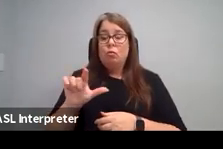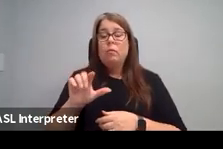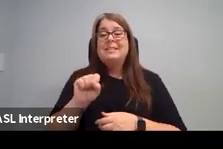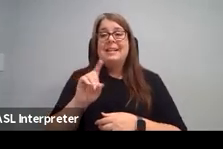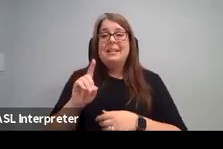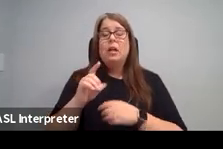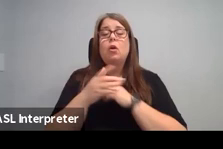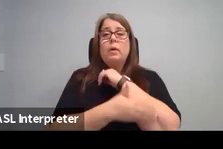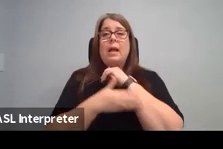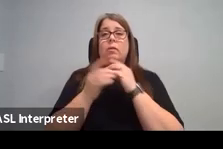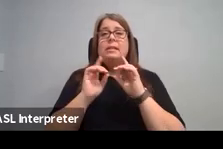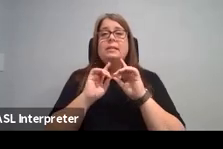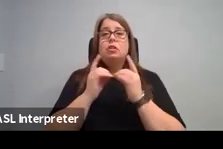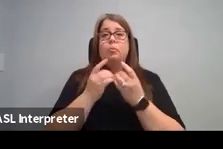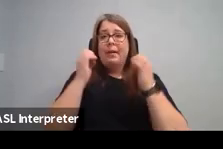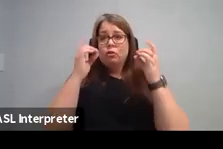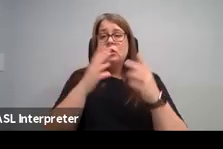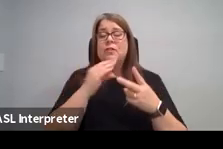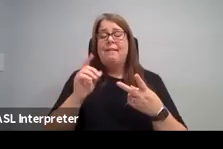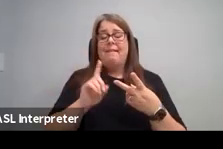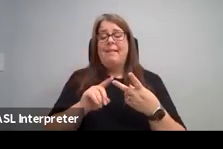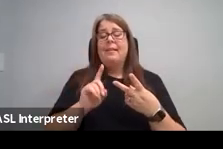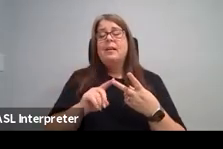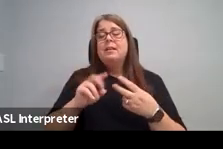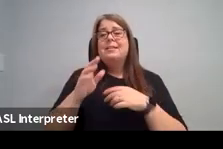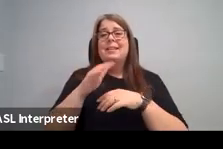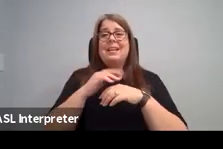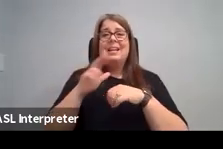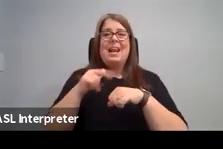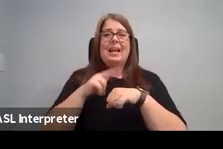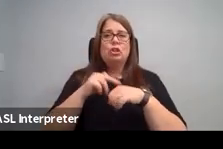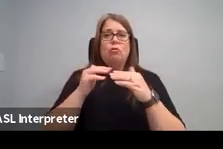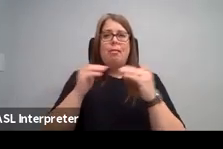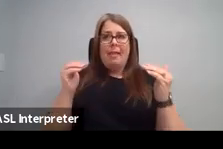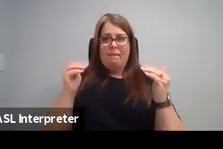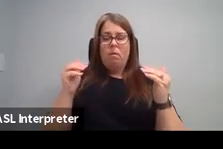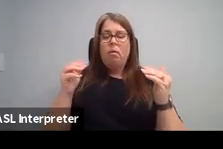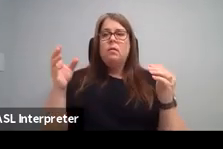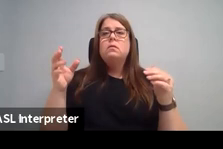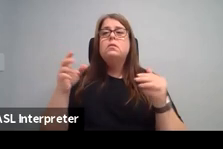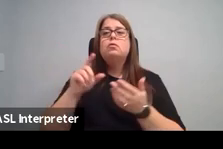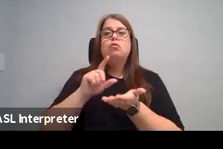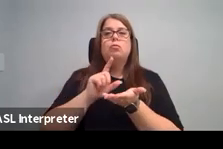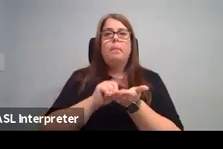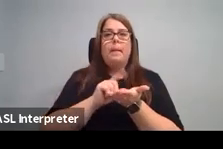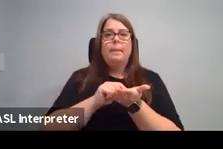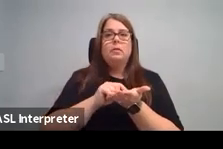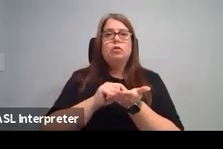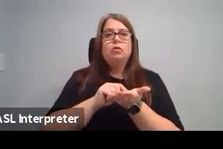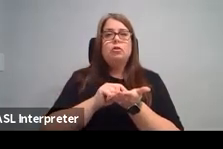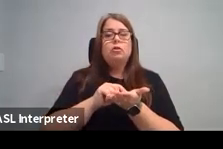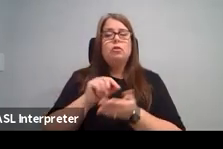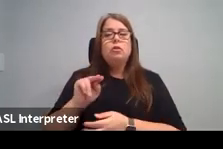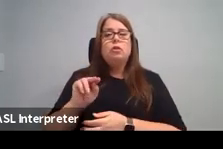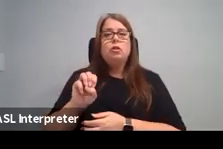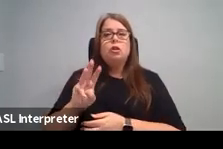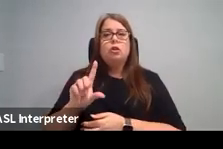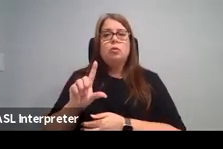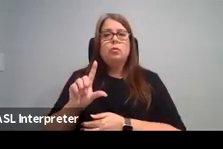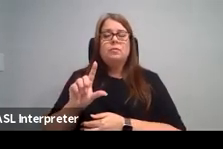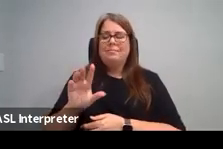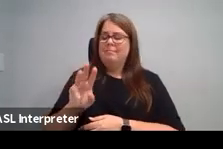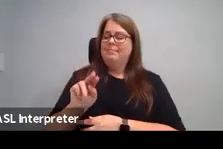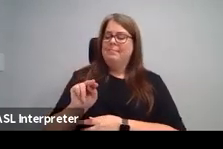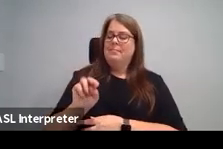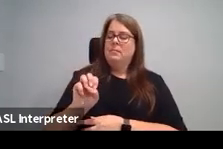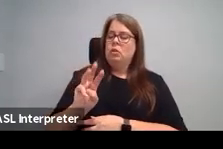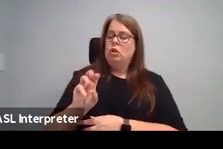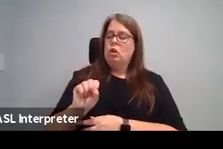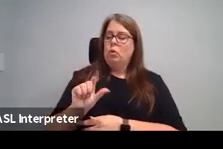Allison Frenzel : At the Association for career technical education to publish a newsletter that was going to hopefully help with bandaids it's the best way to put it, from March to June.